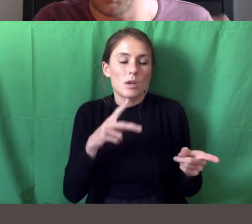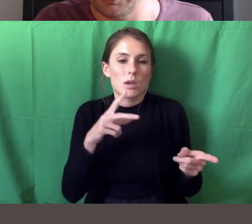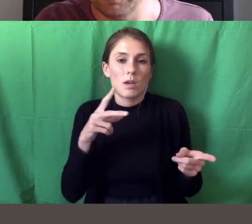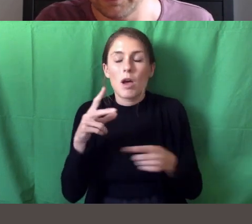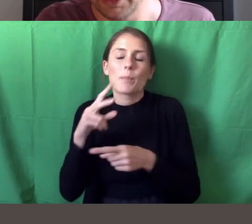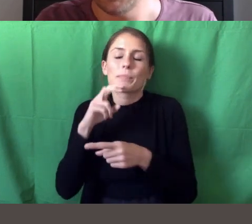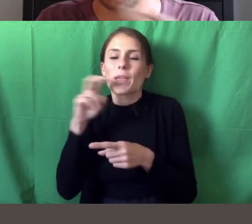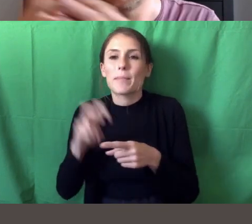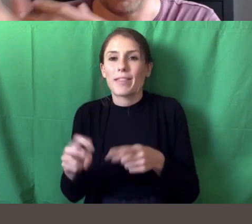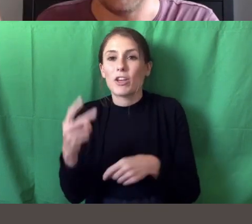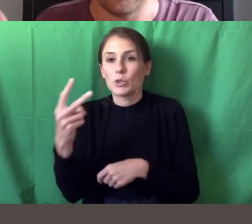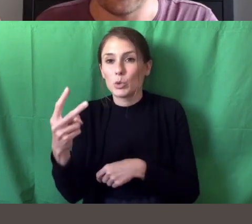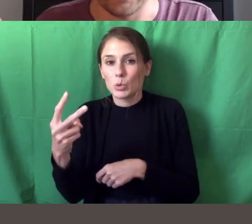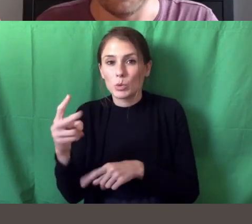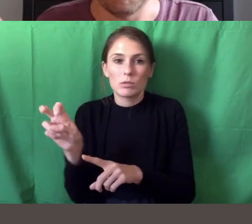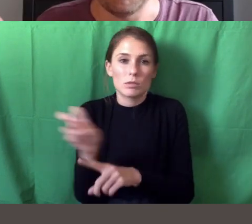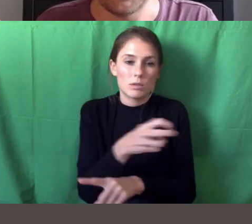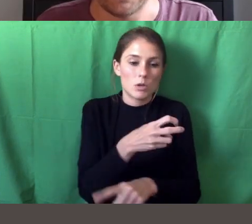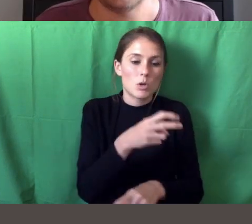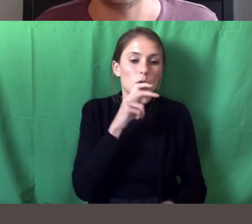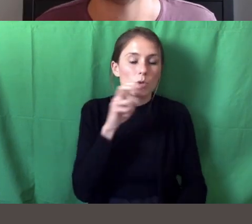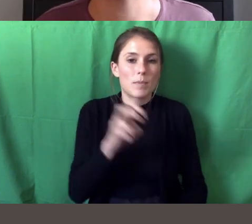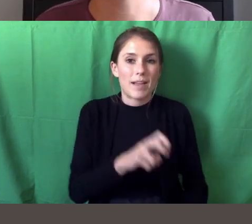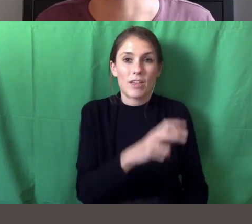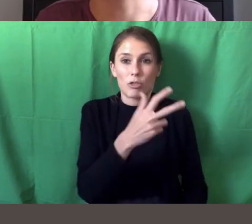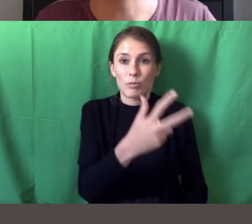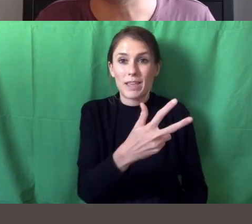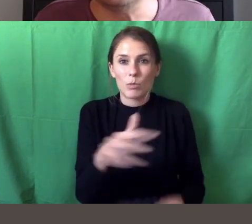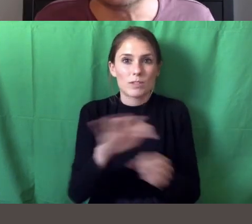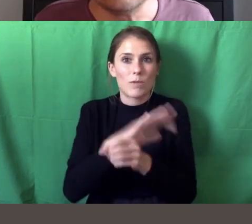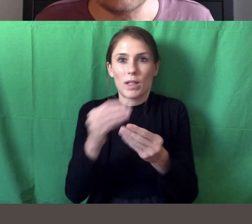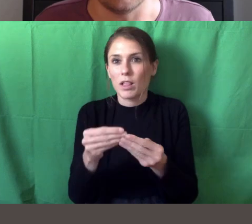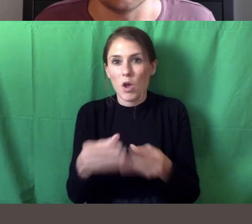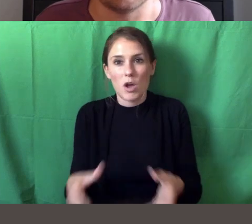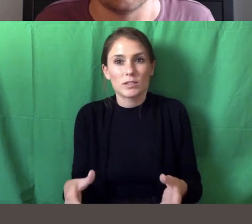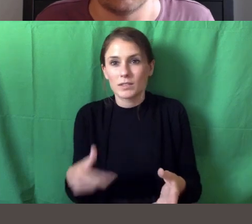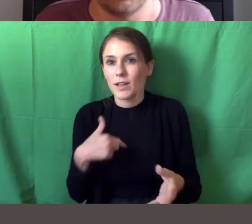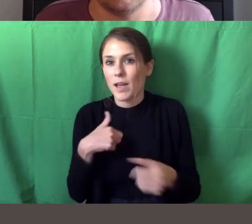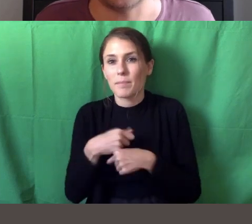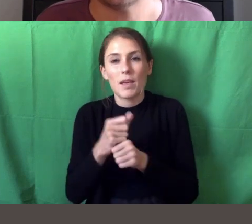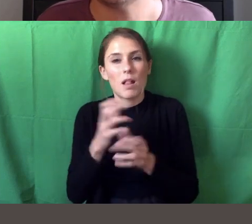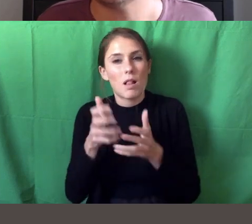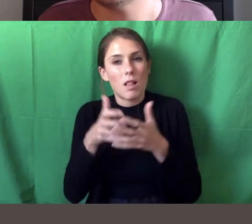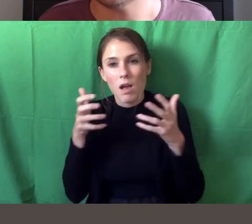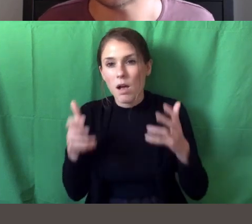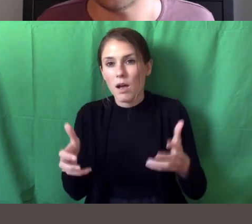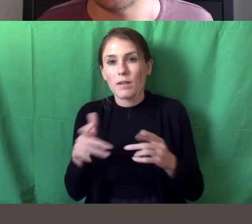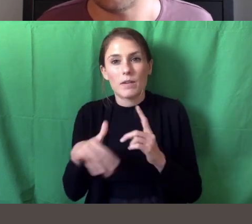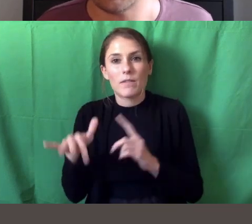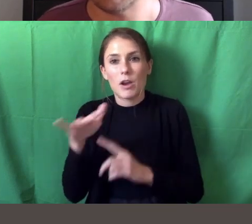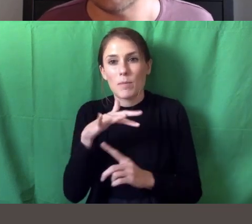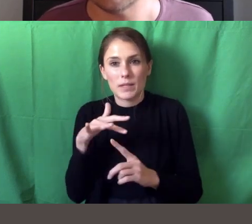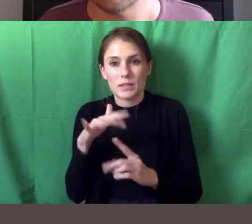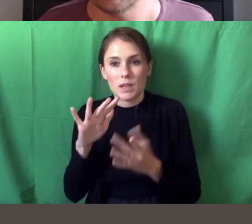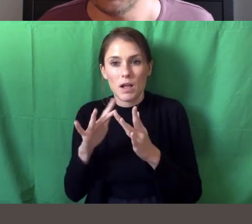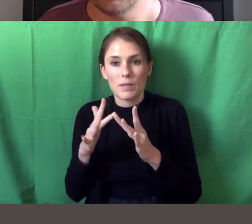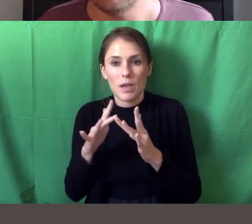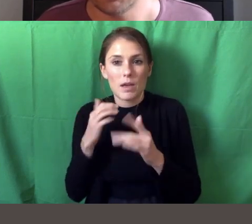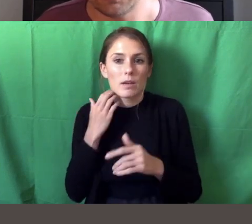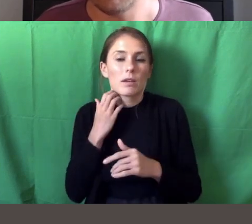about to migrate it from Python 2 to Python 3. And I was completely lost. I created lots